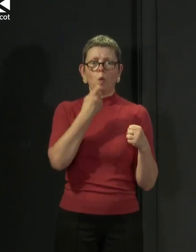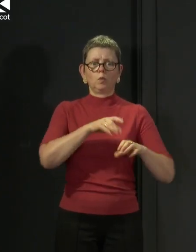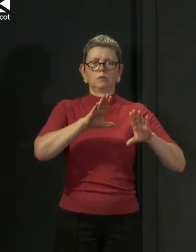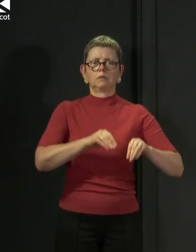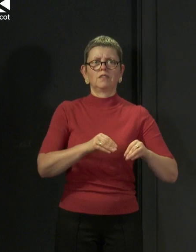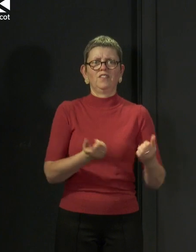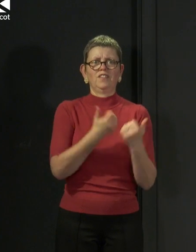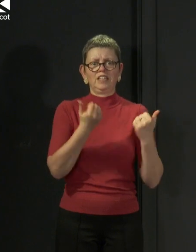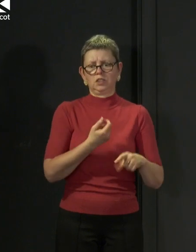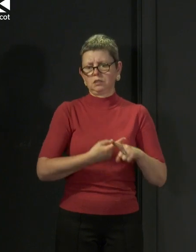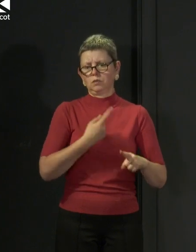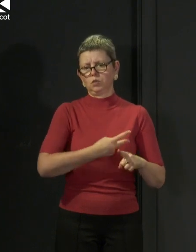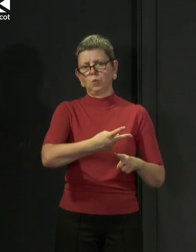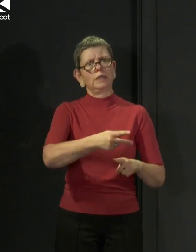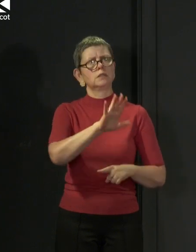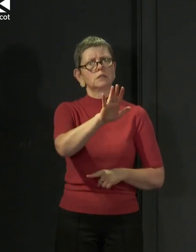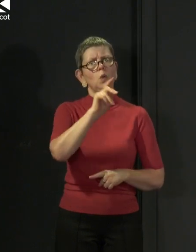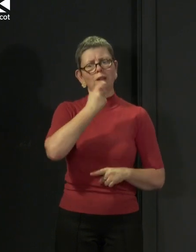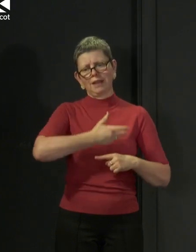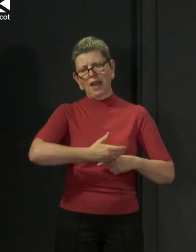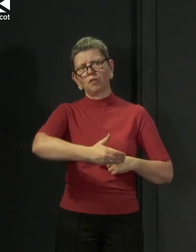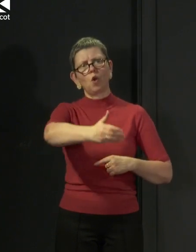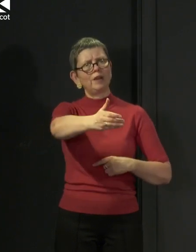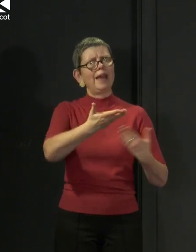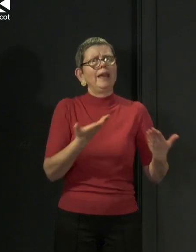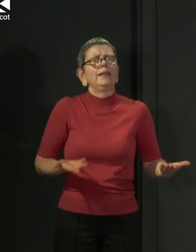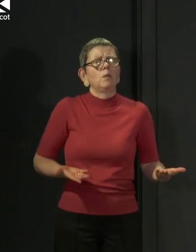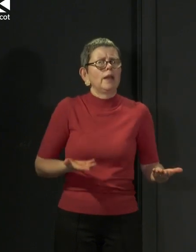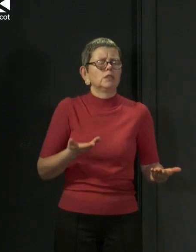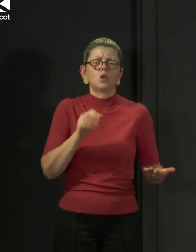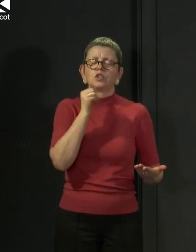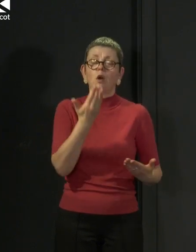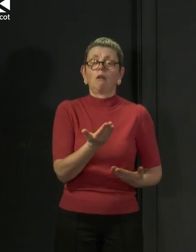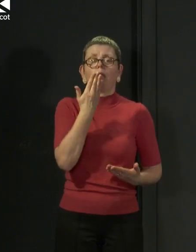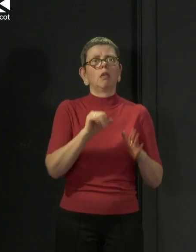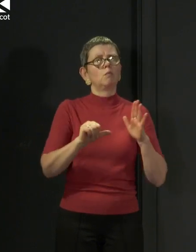to continue over the next period. So that is not an immediate issue anyway, but we would